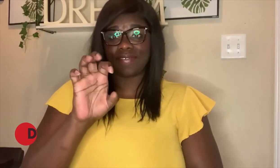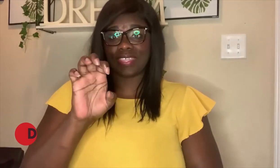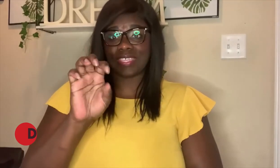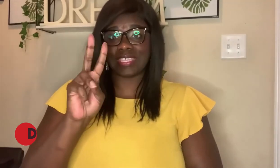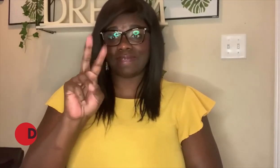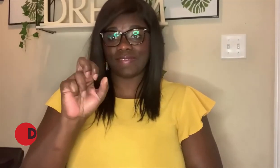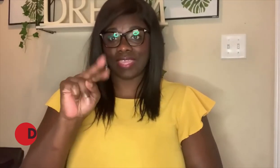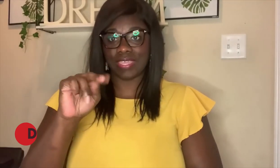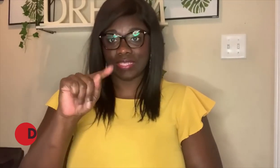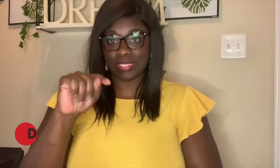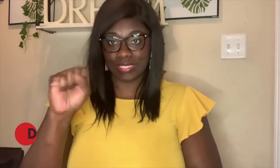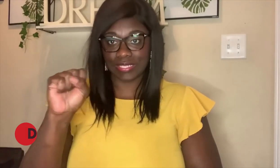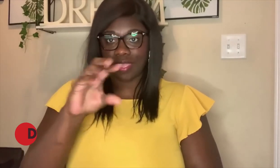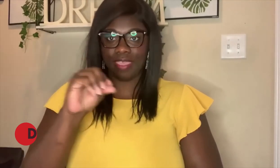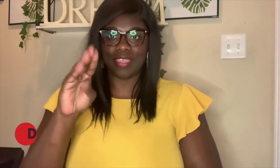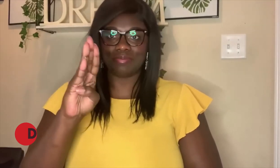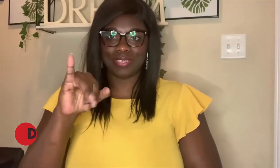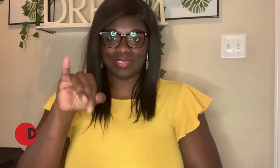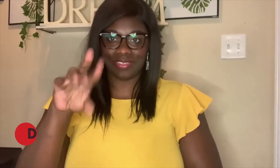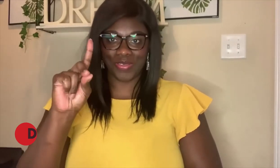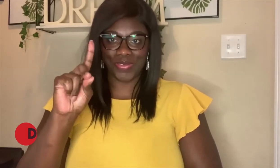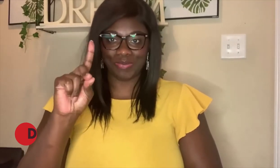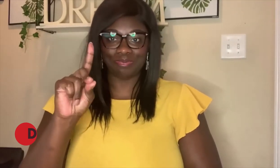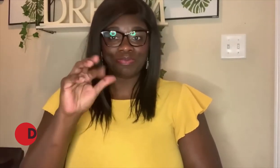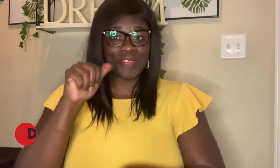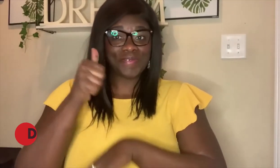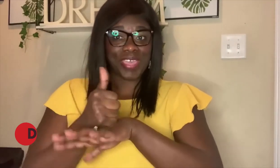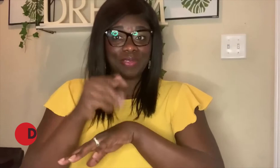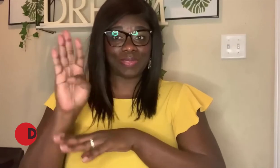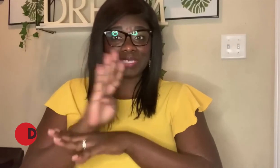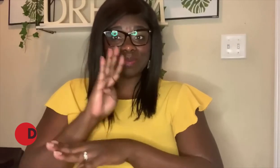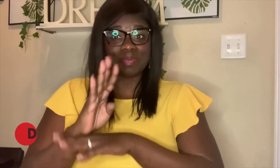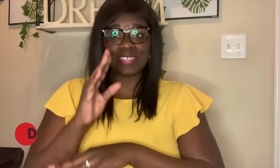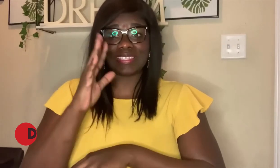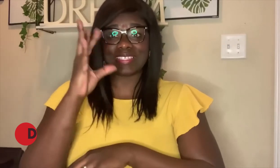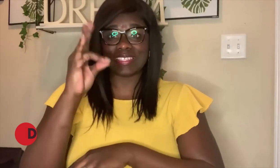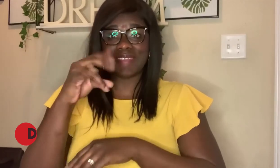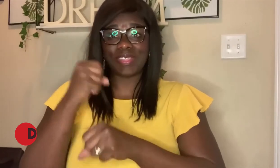I launched the business 7 years ago with a vision to bring the